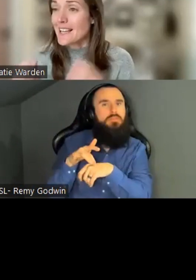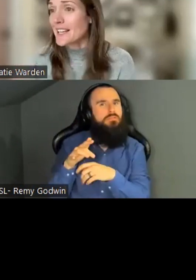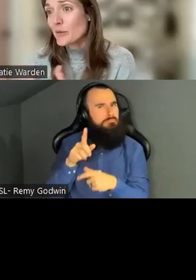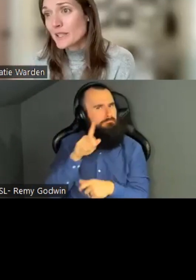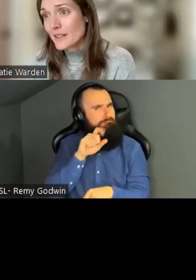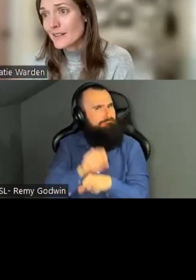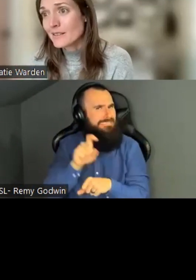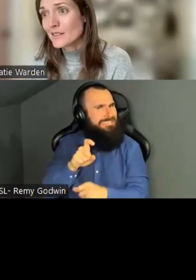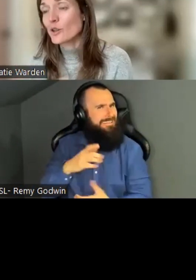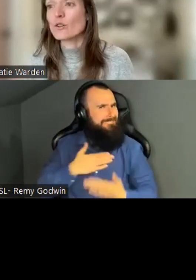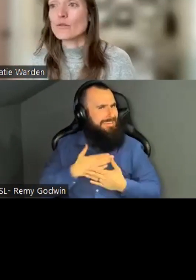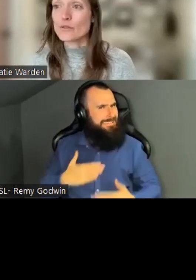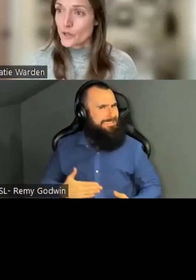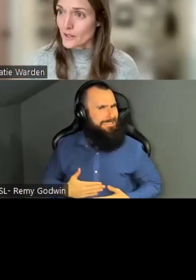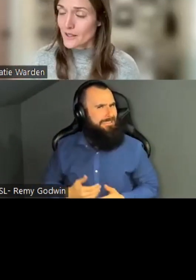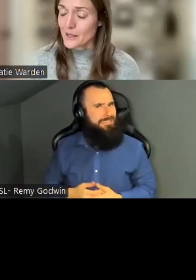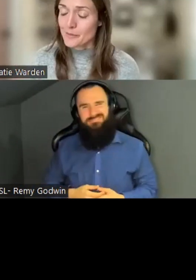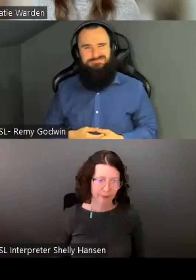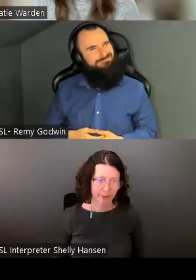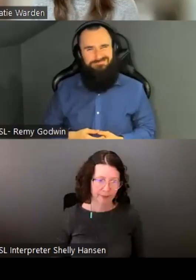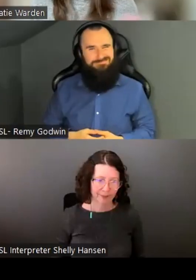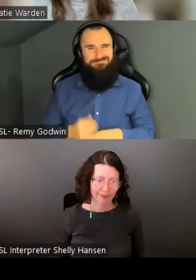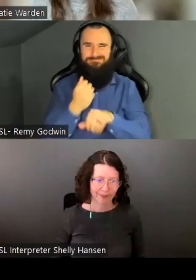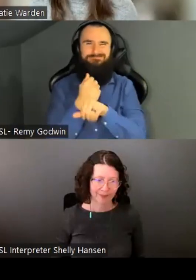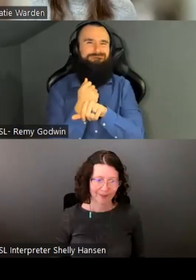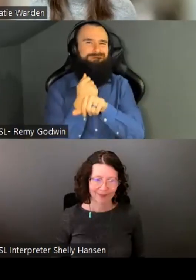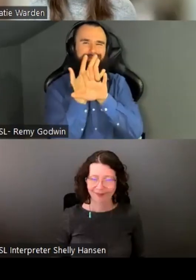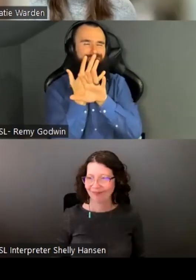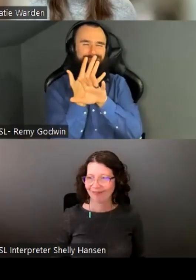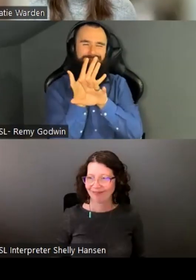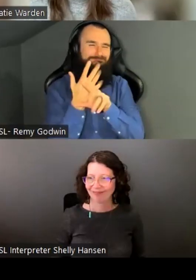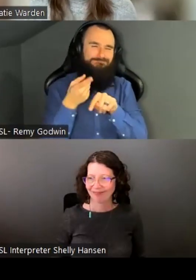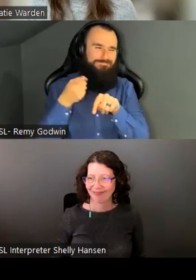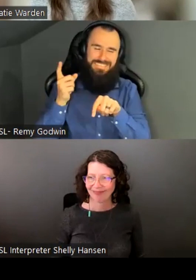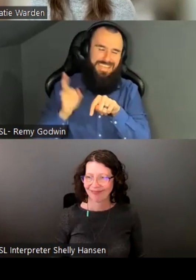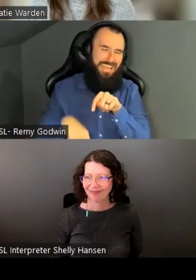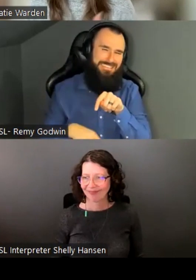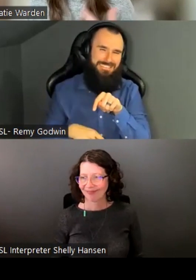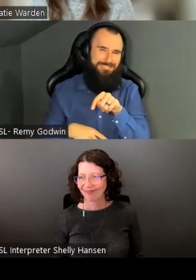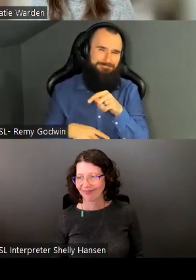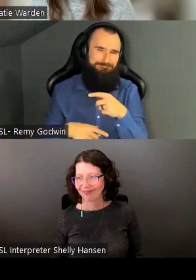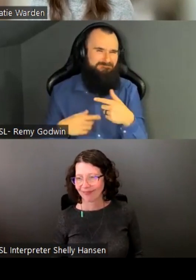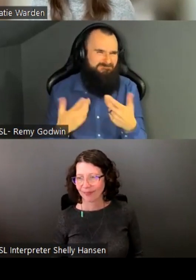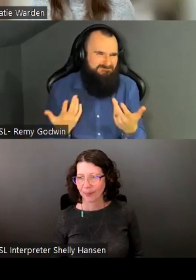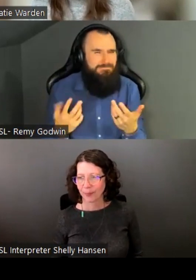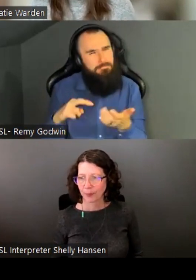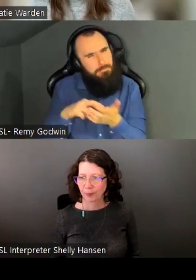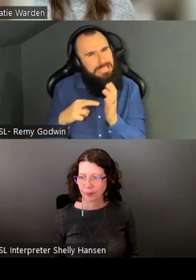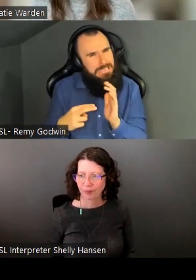That can't be done over a remote appointment. And so that would fundamentally change